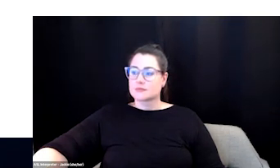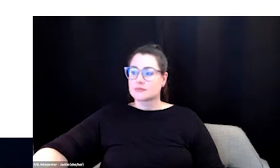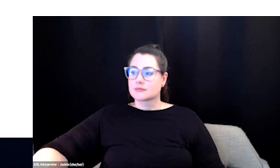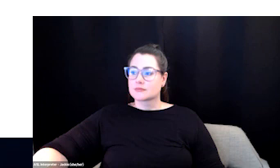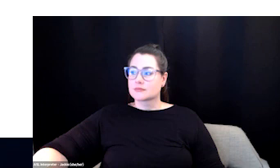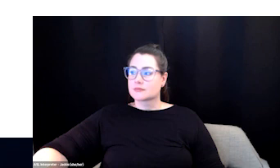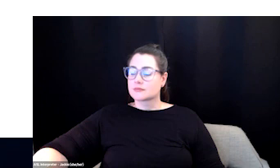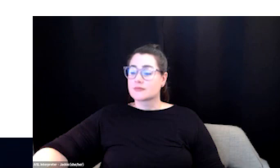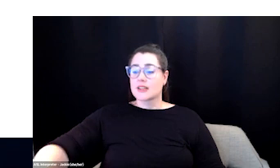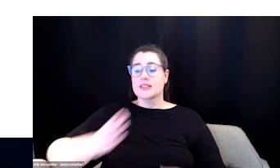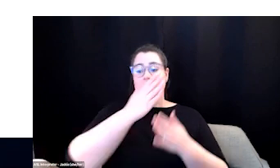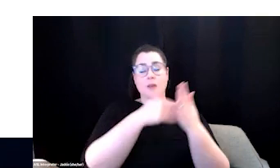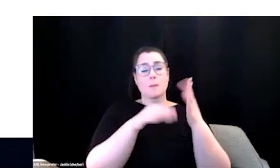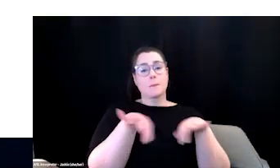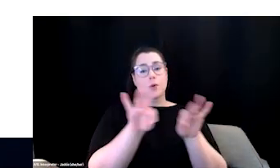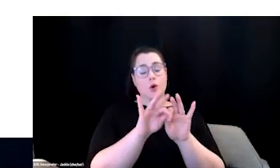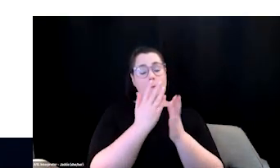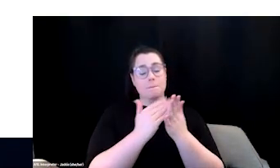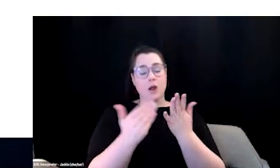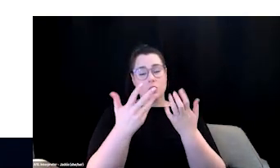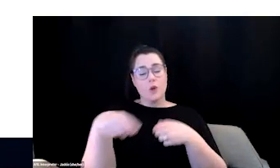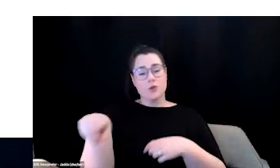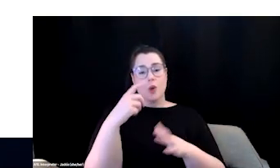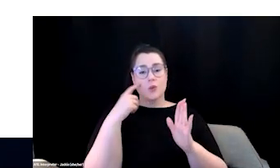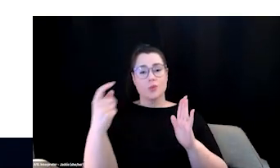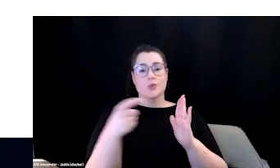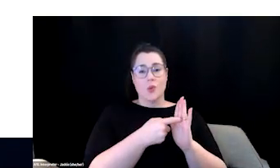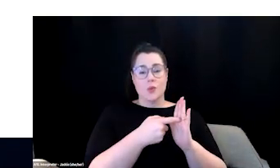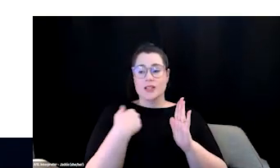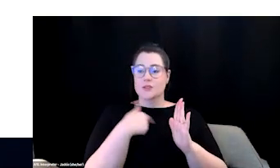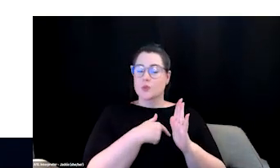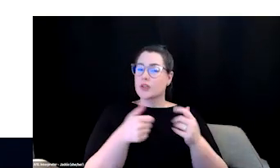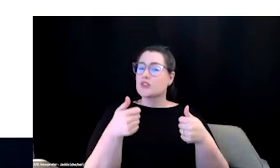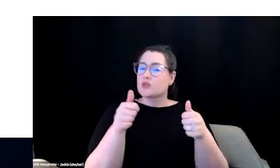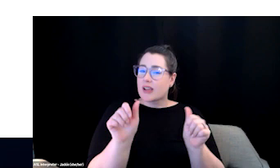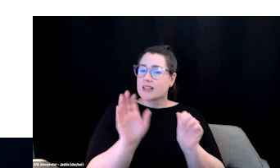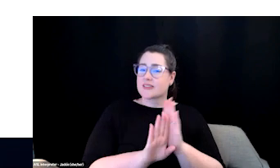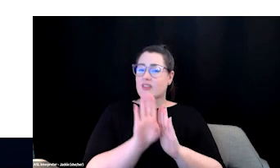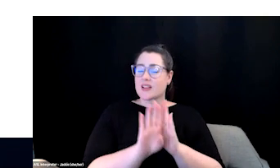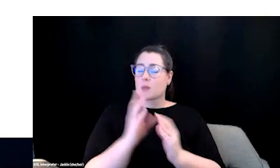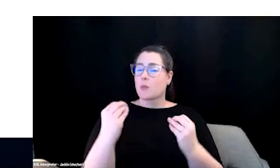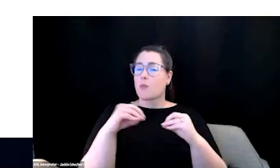So we are trying to build these pages to be a lot more user friendly and to have help